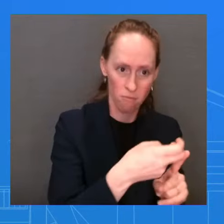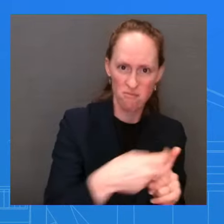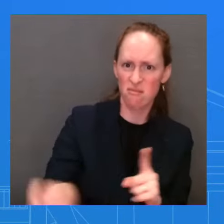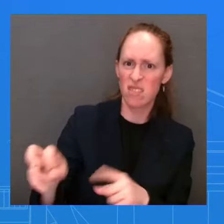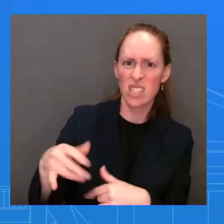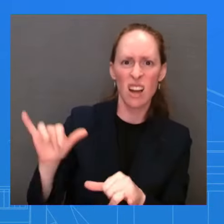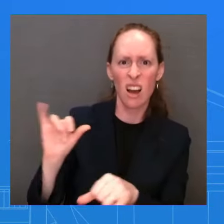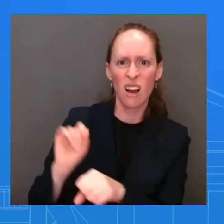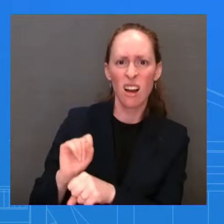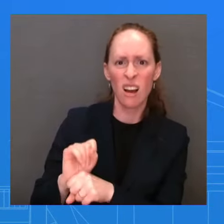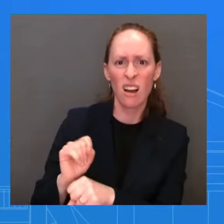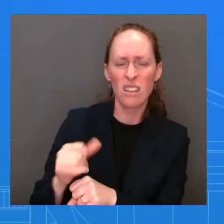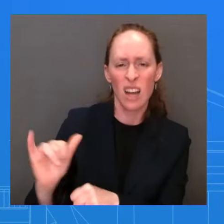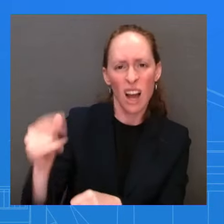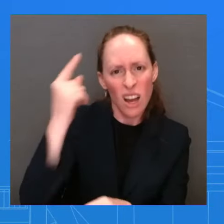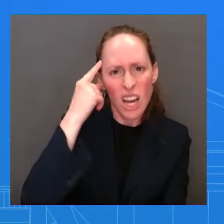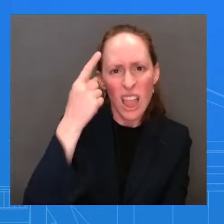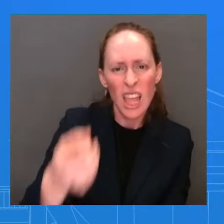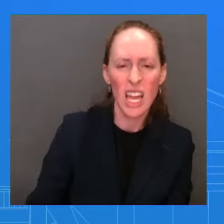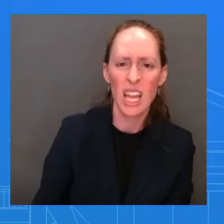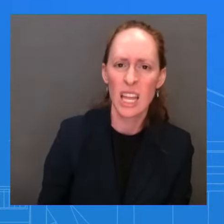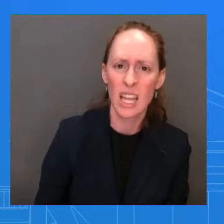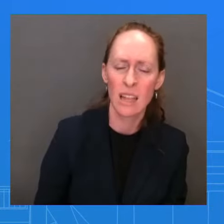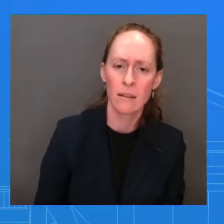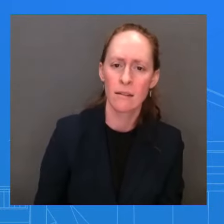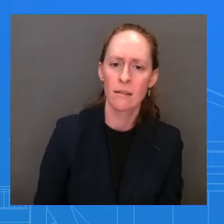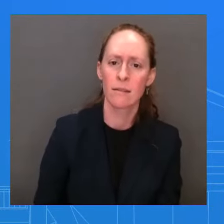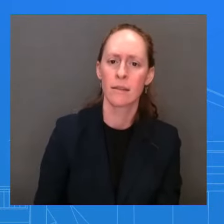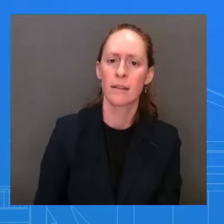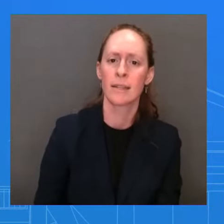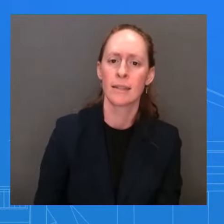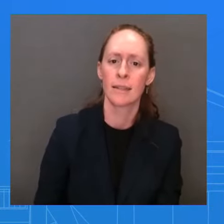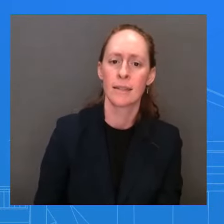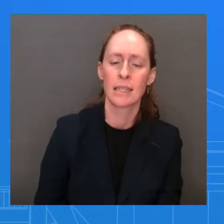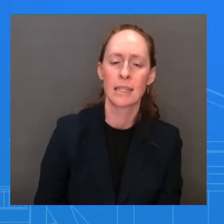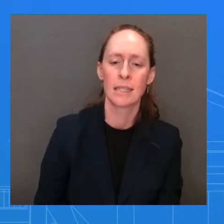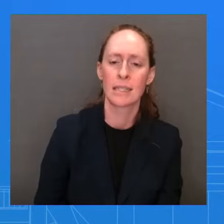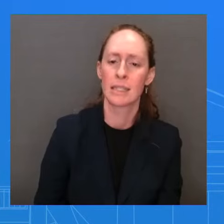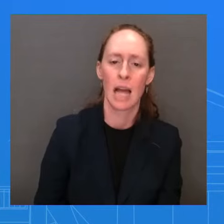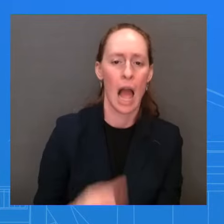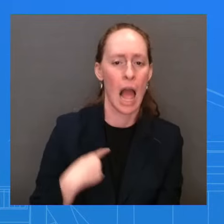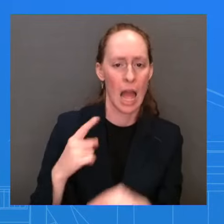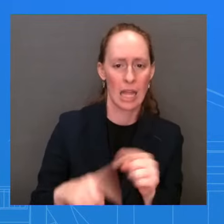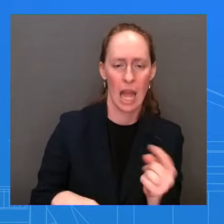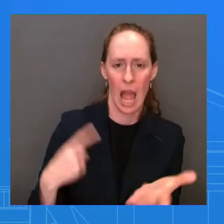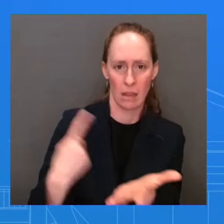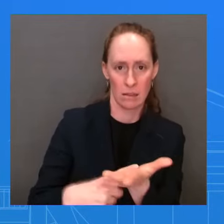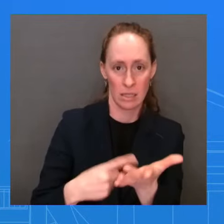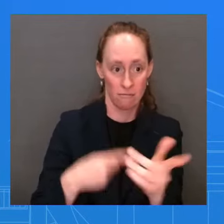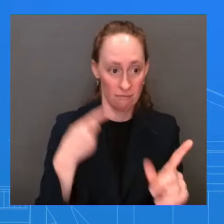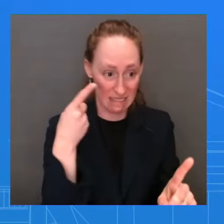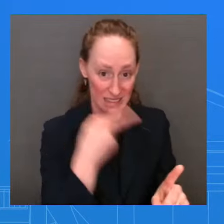I'm not able to speak about this specific individual, but I want to reiterate what the President has said himself